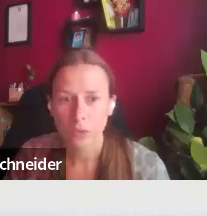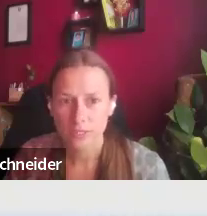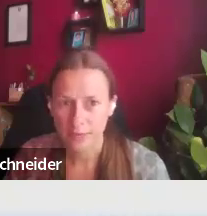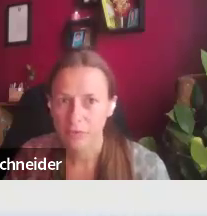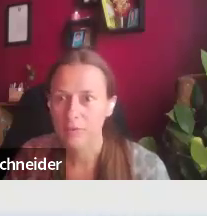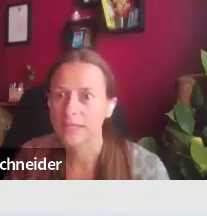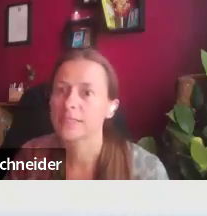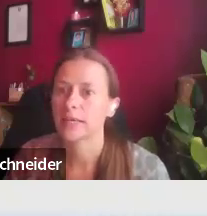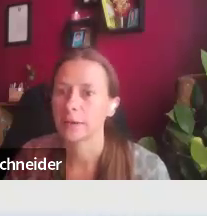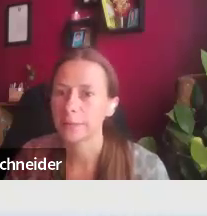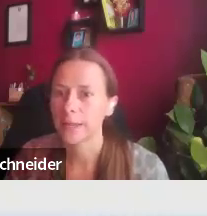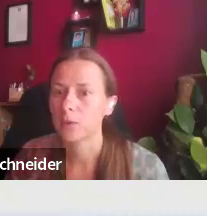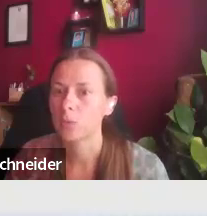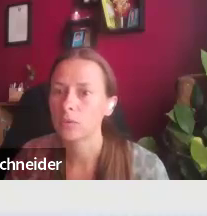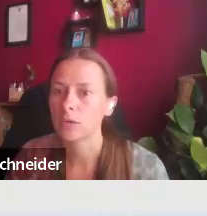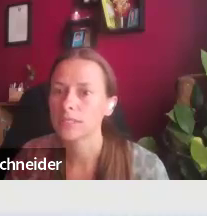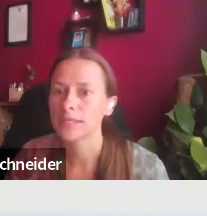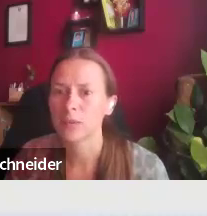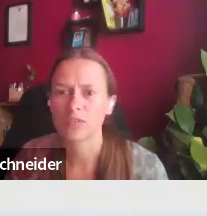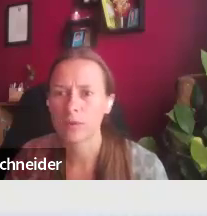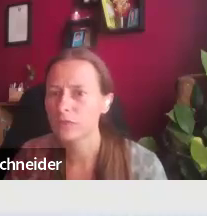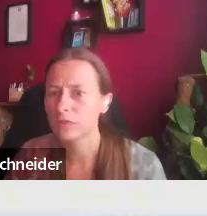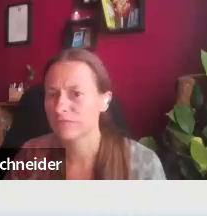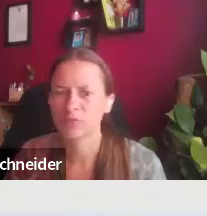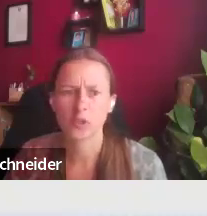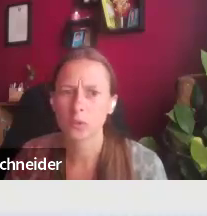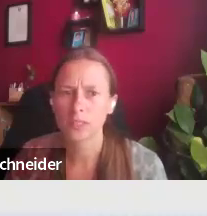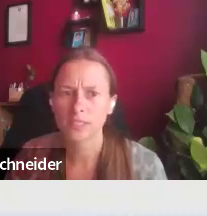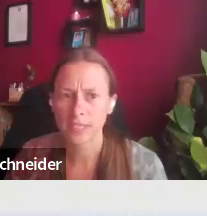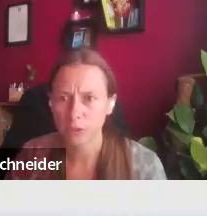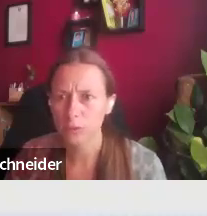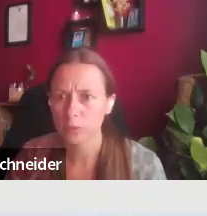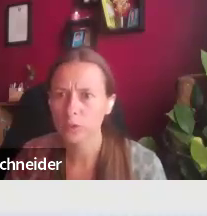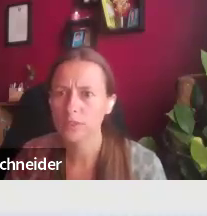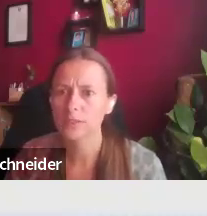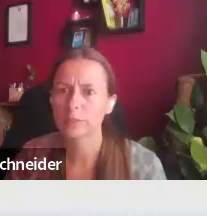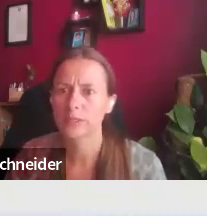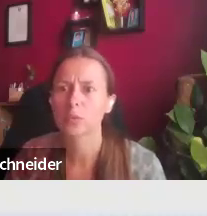And we noticed several things here. One was that there were very few intersectional approaches,